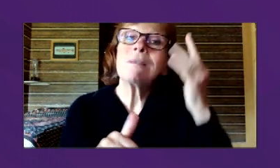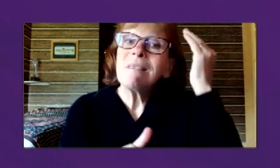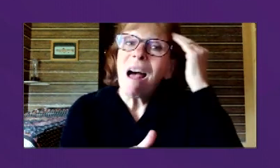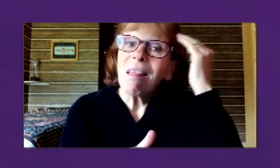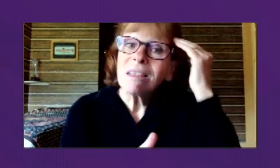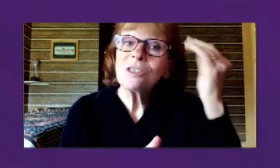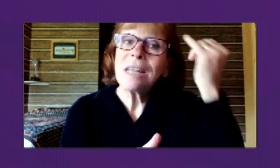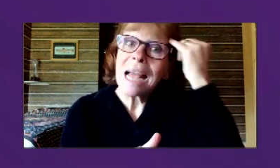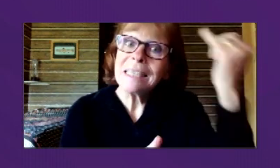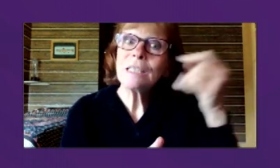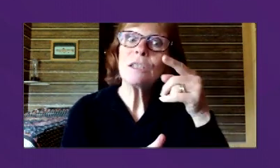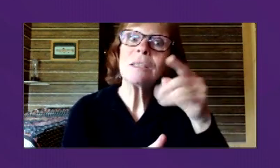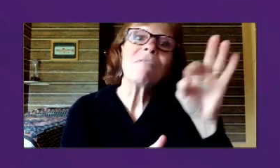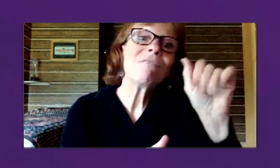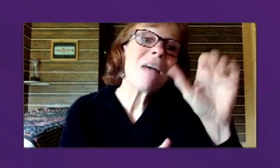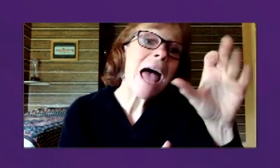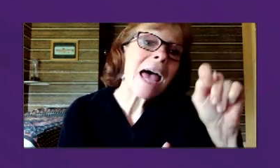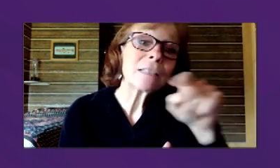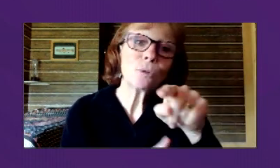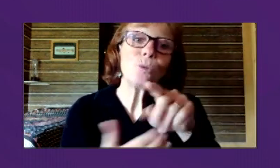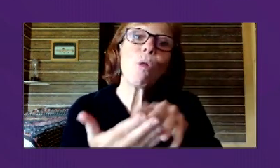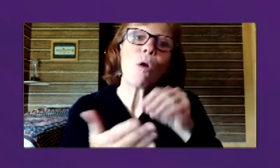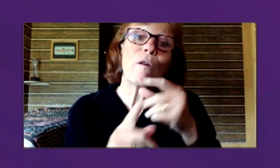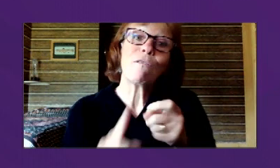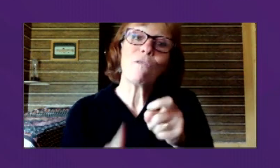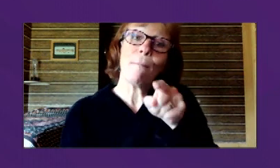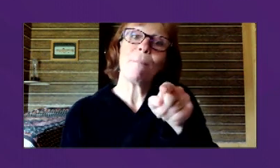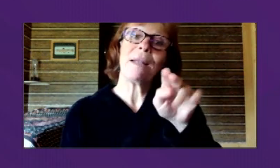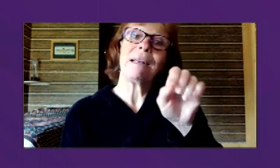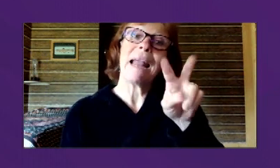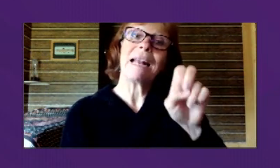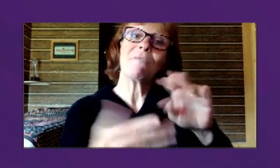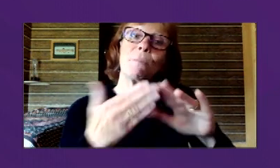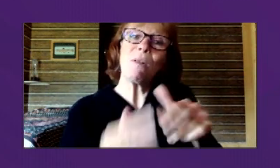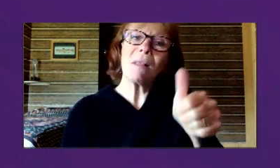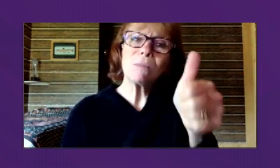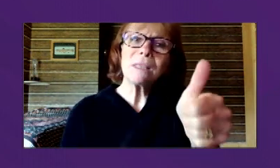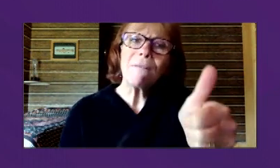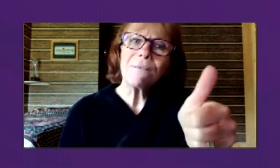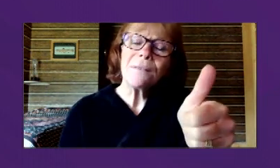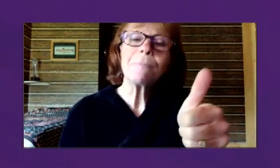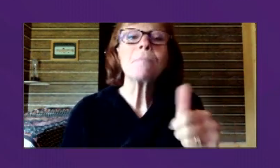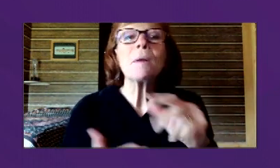have learned from specific Native communities. Whether you learn this from personal experience, a